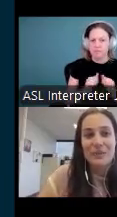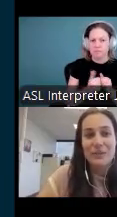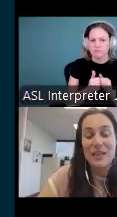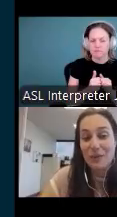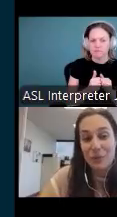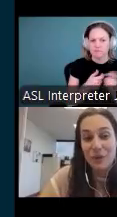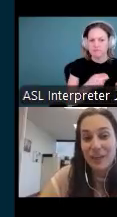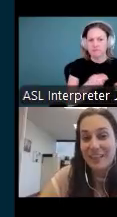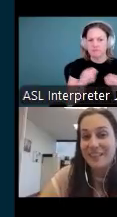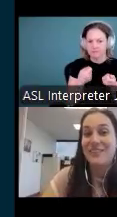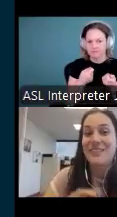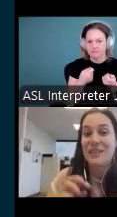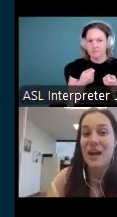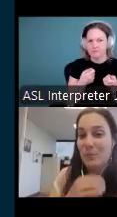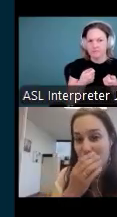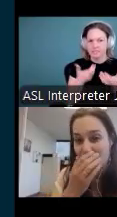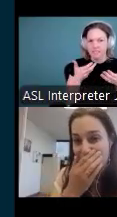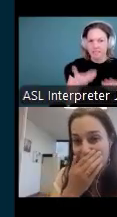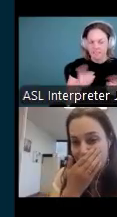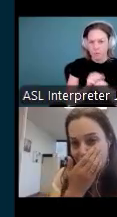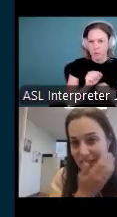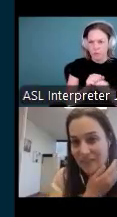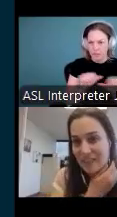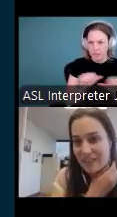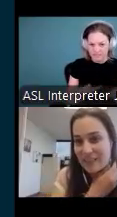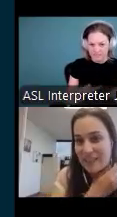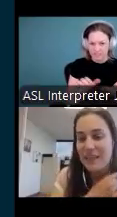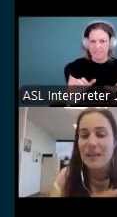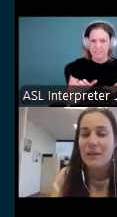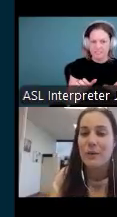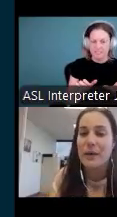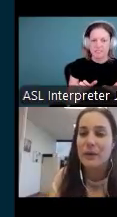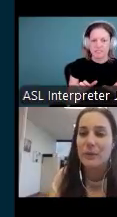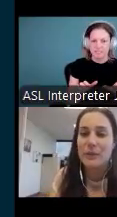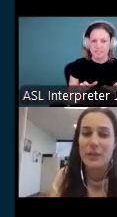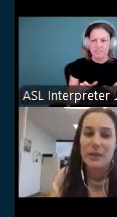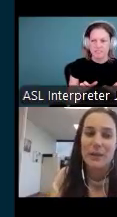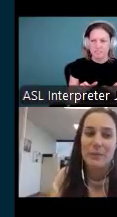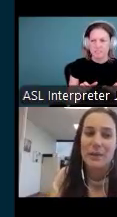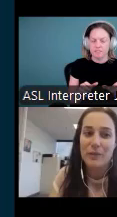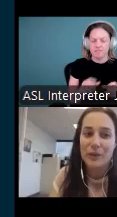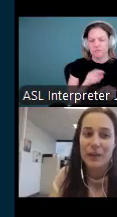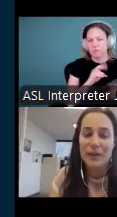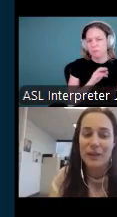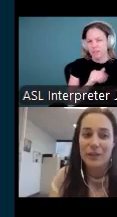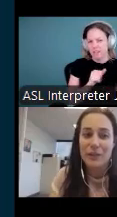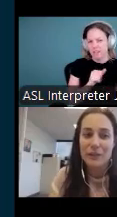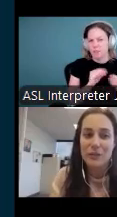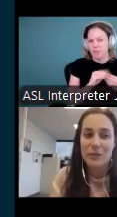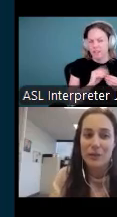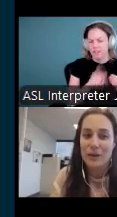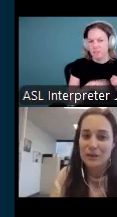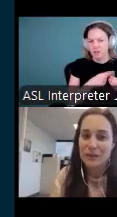those heavy work activities, the high proprioceptive activities that Rebecca was talking about, for caregivers who aren't as